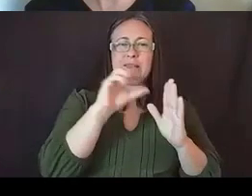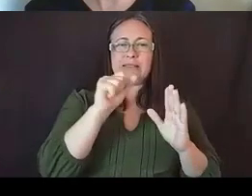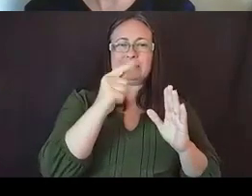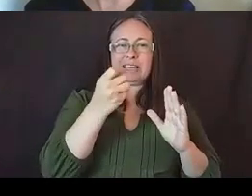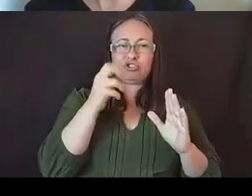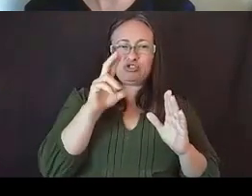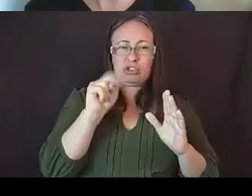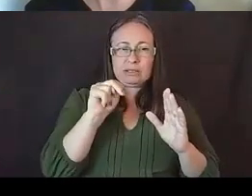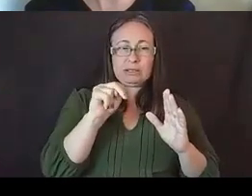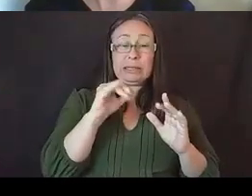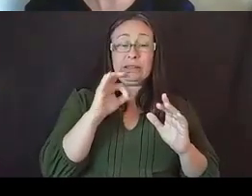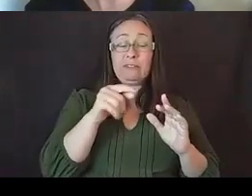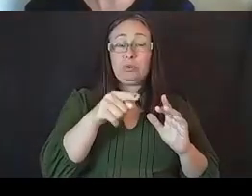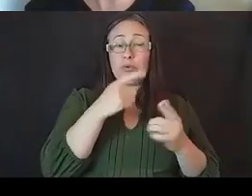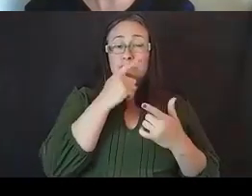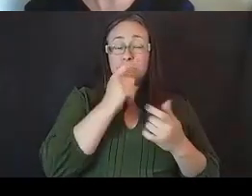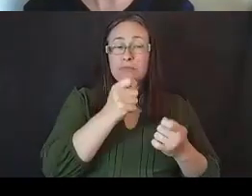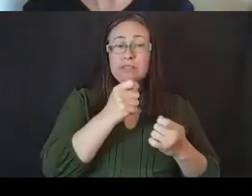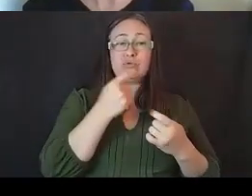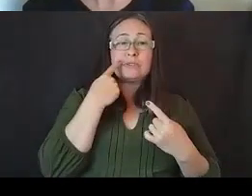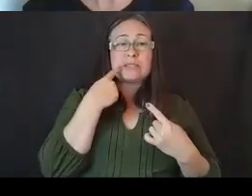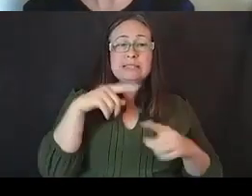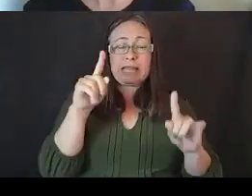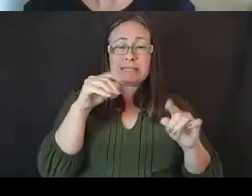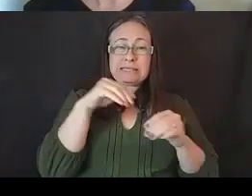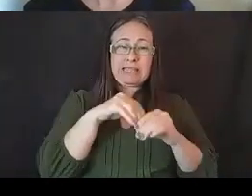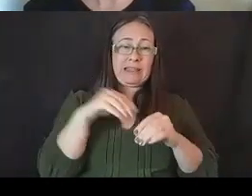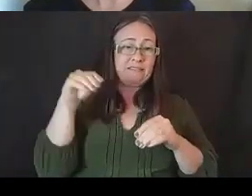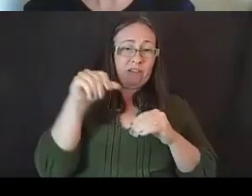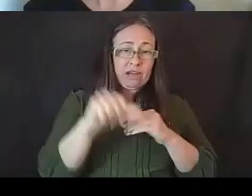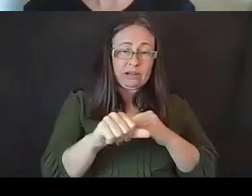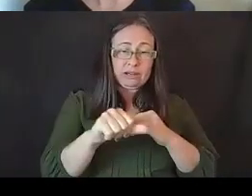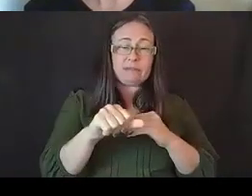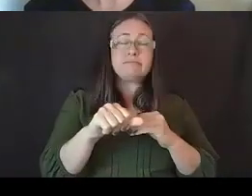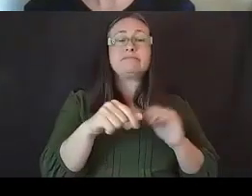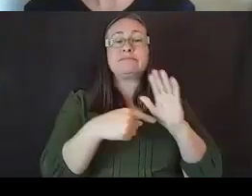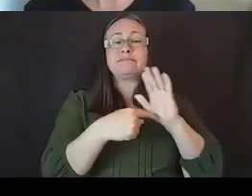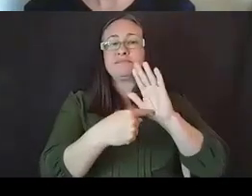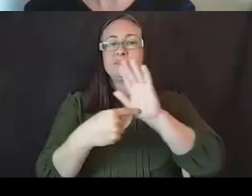you can go to the success and funding rates and there's a number of different categories.